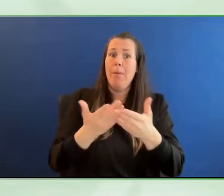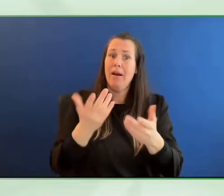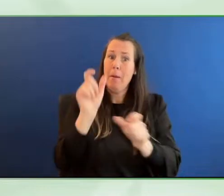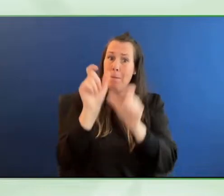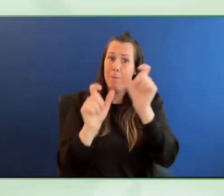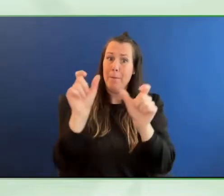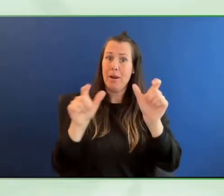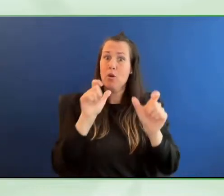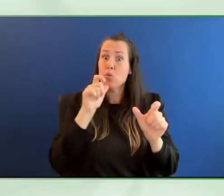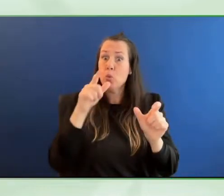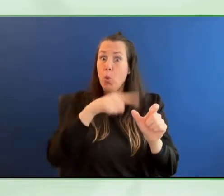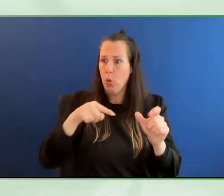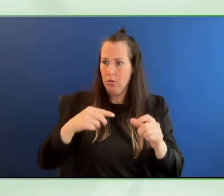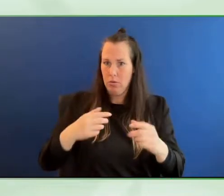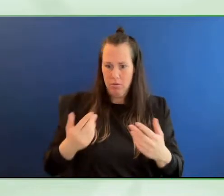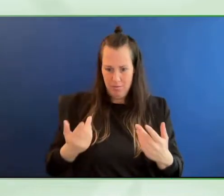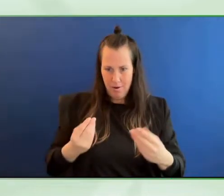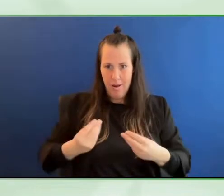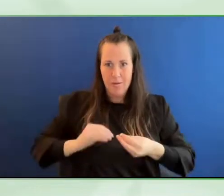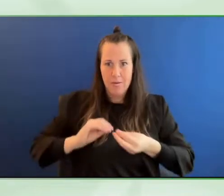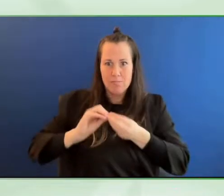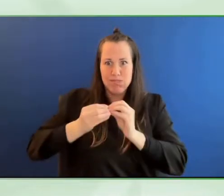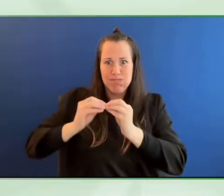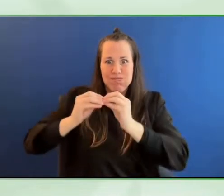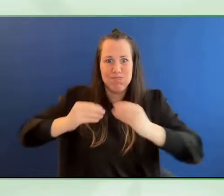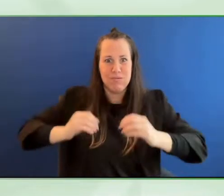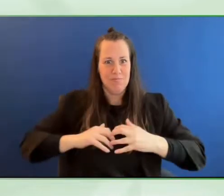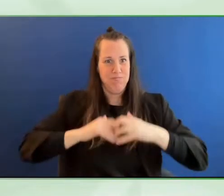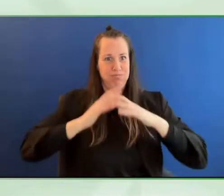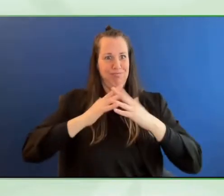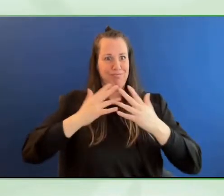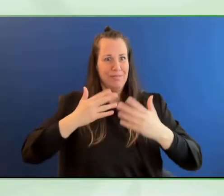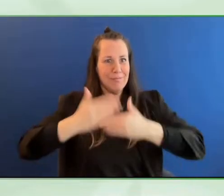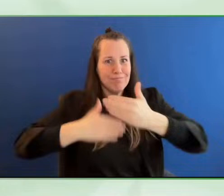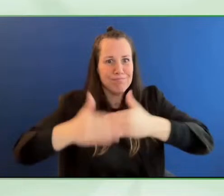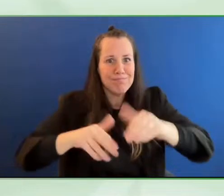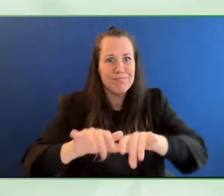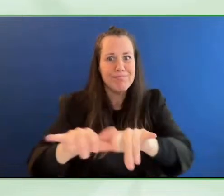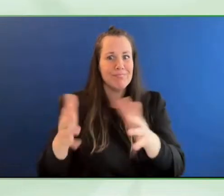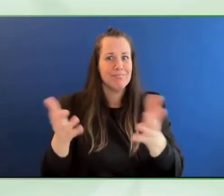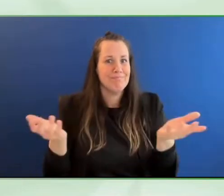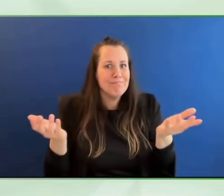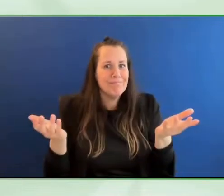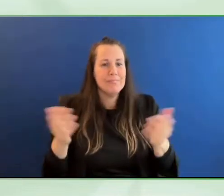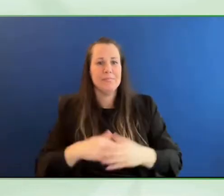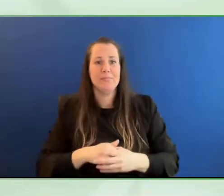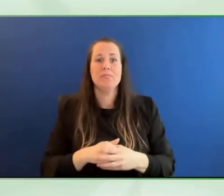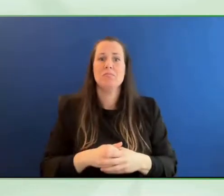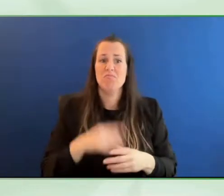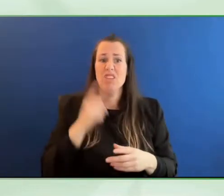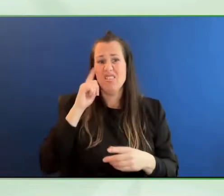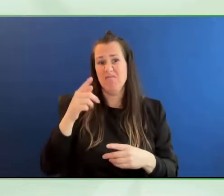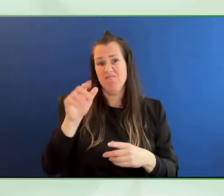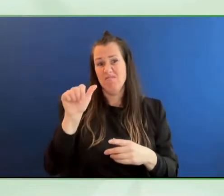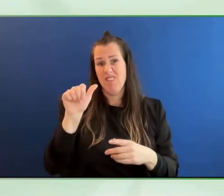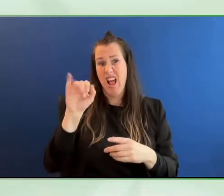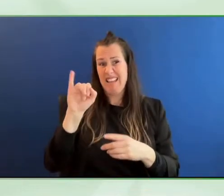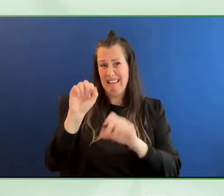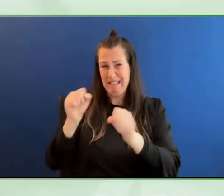about Scribely and, Google, is that what they call it? Yeah, that's it.